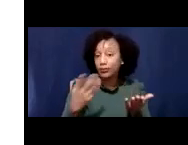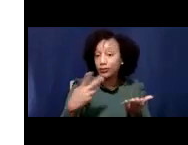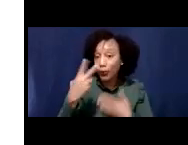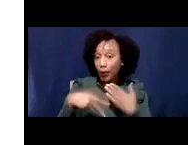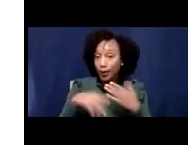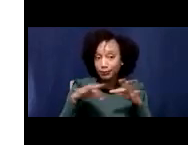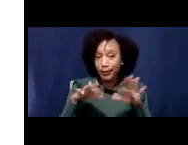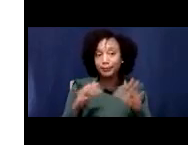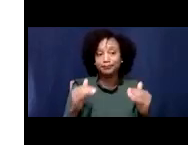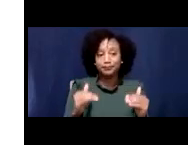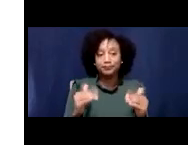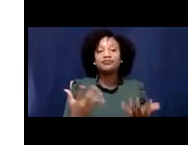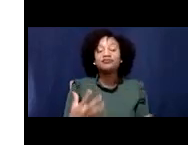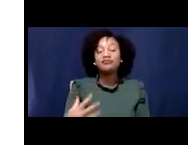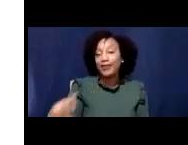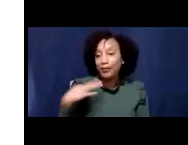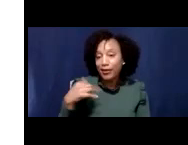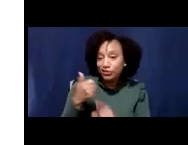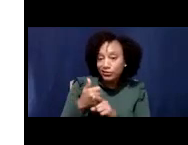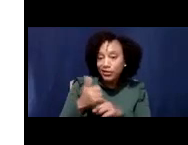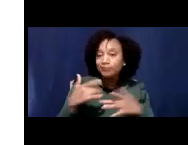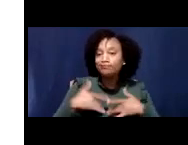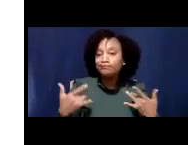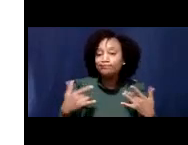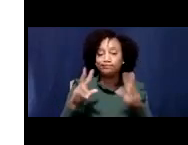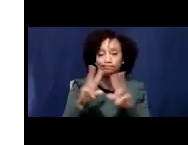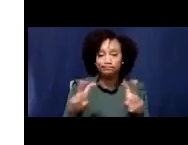Then we will delve into the application content.